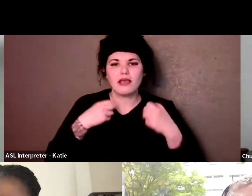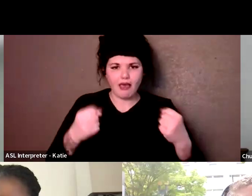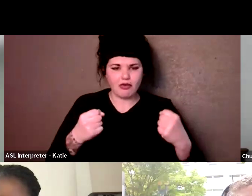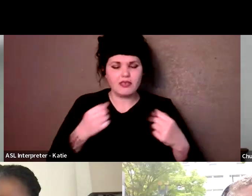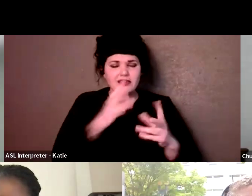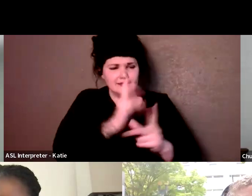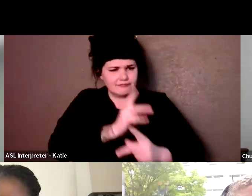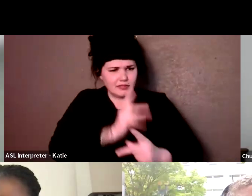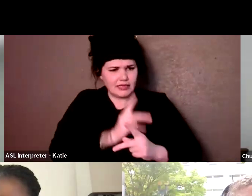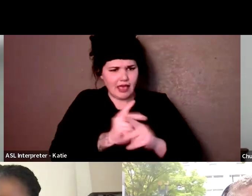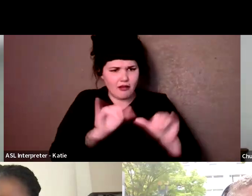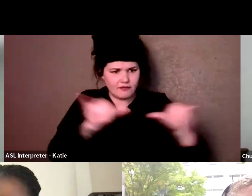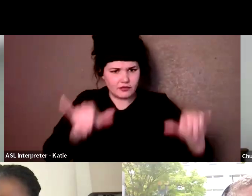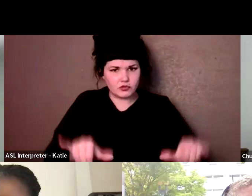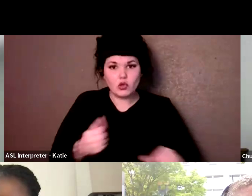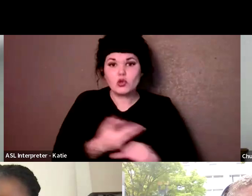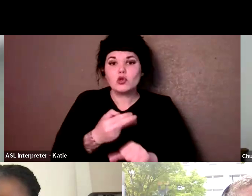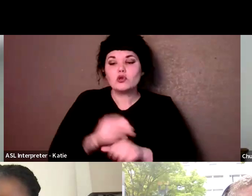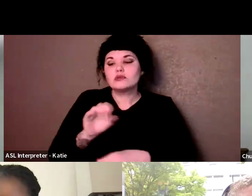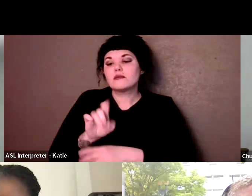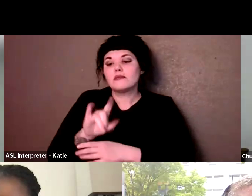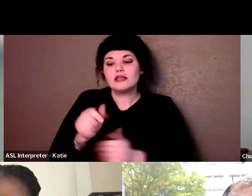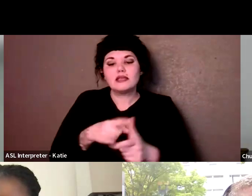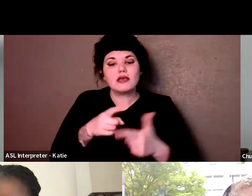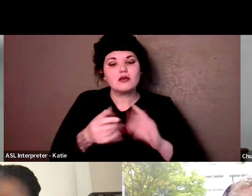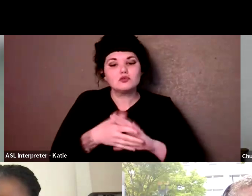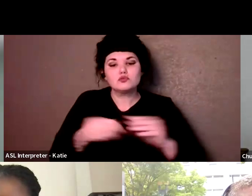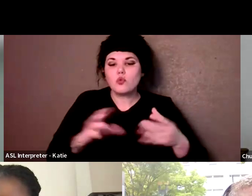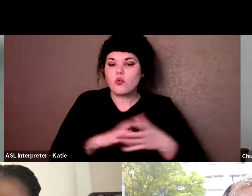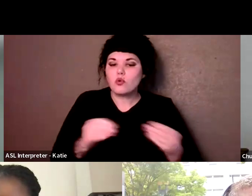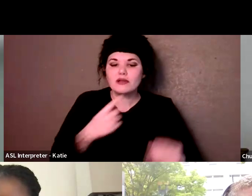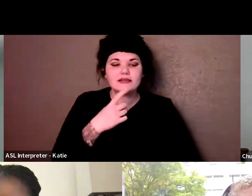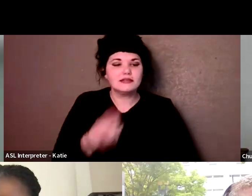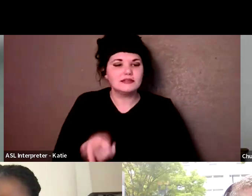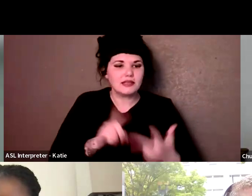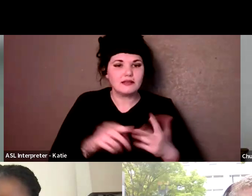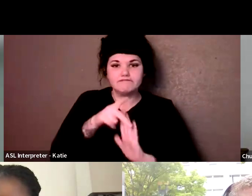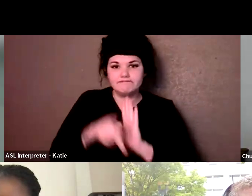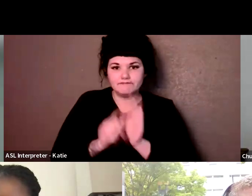media storytelling, culture, and policy change. Her versatility has enabled her to publish